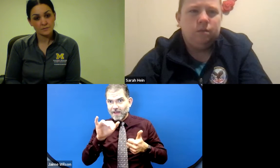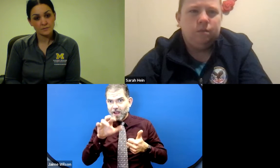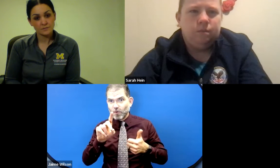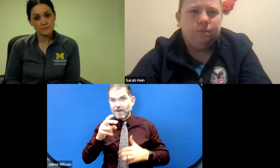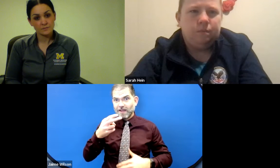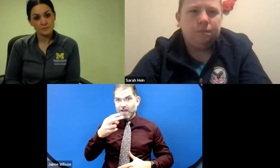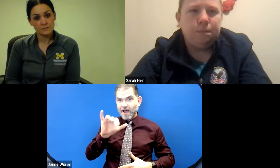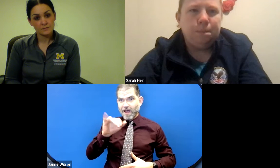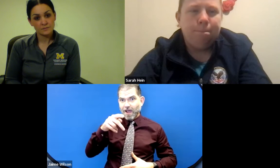and sometimes.